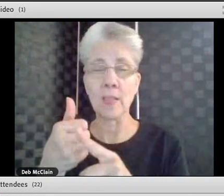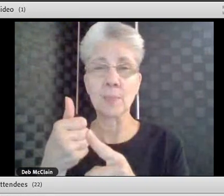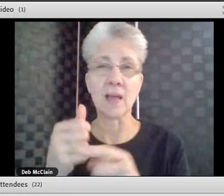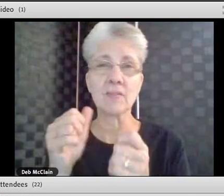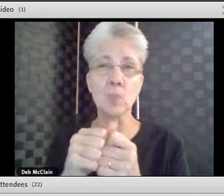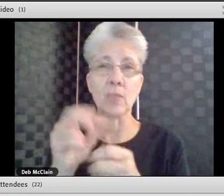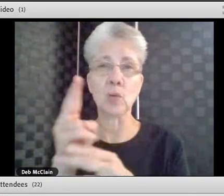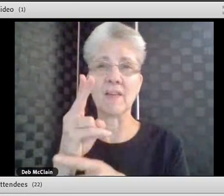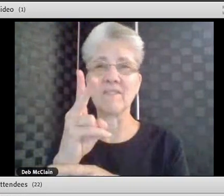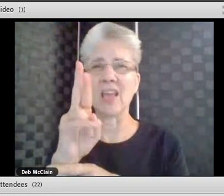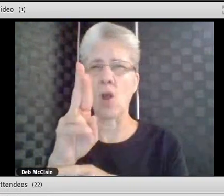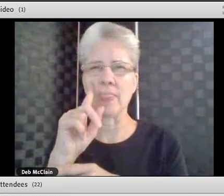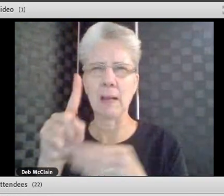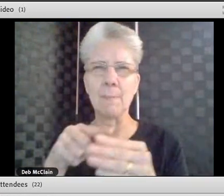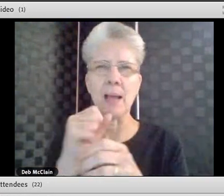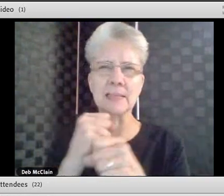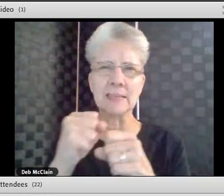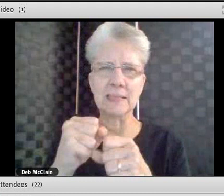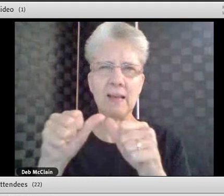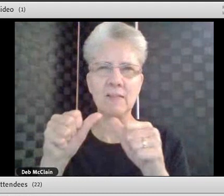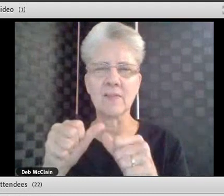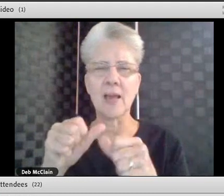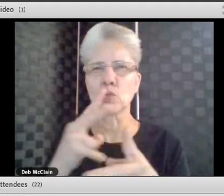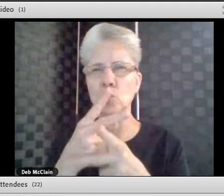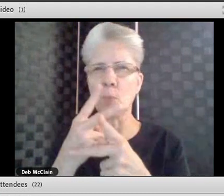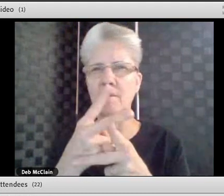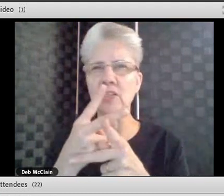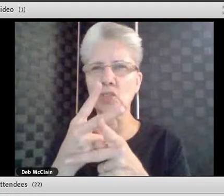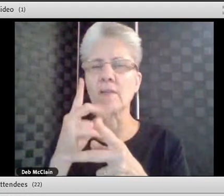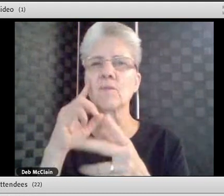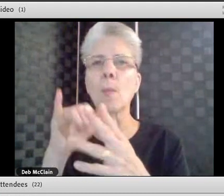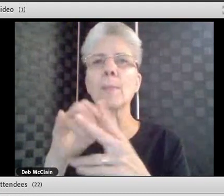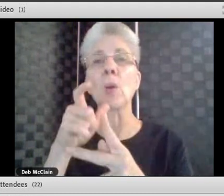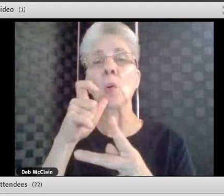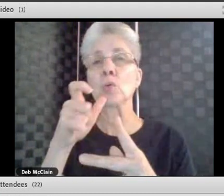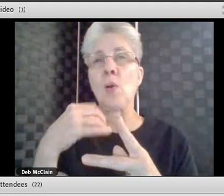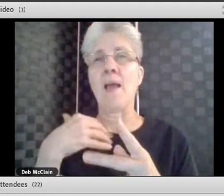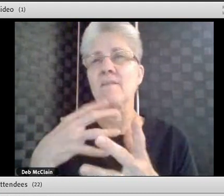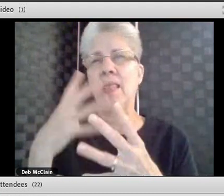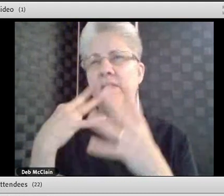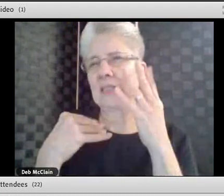or hurting themselves by using VR. So think about safeguards and supervision for people